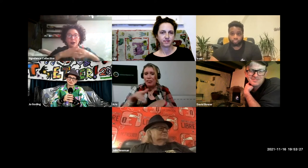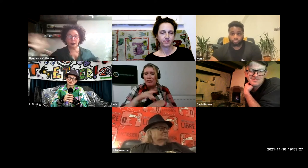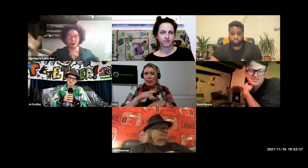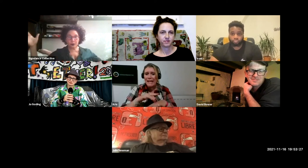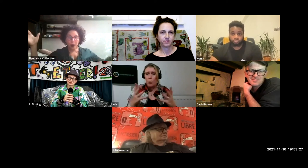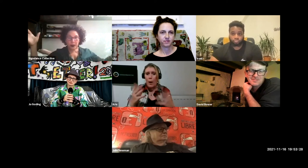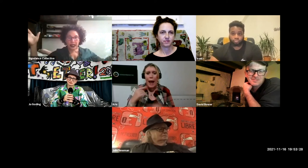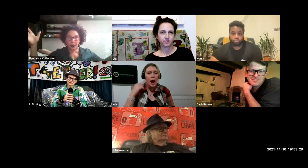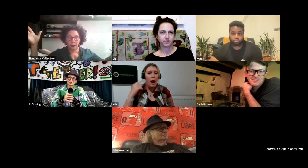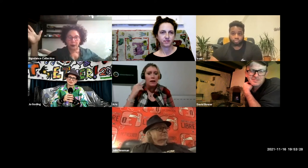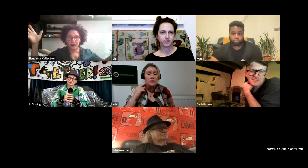I